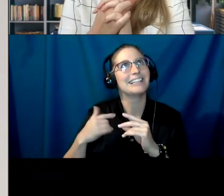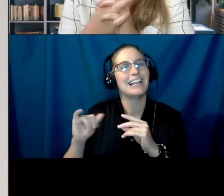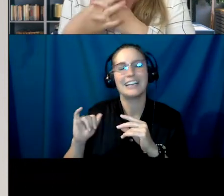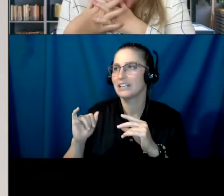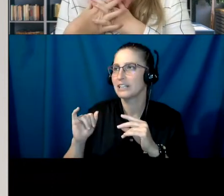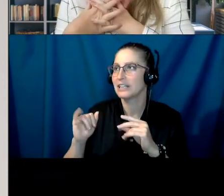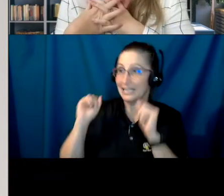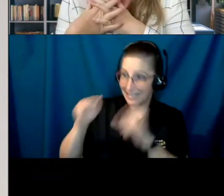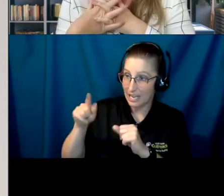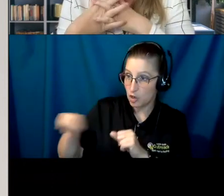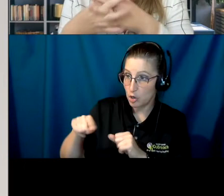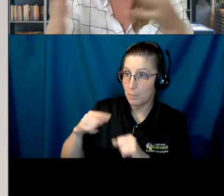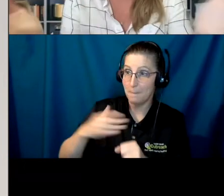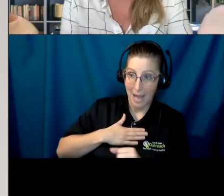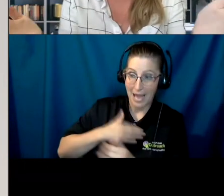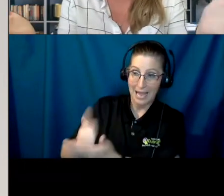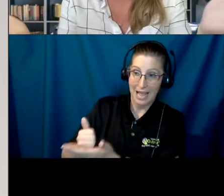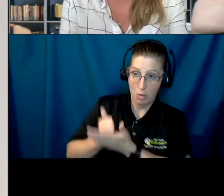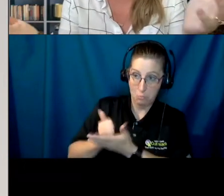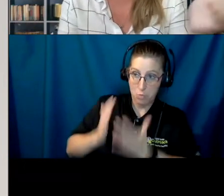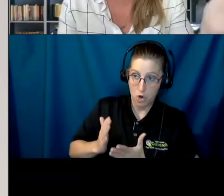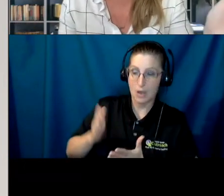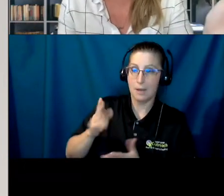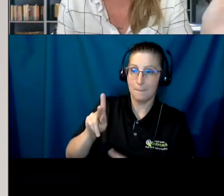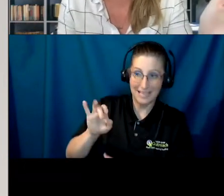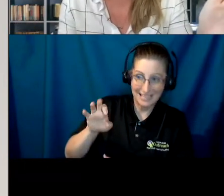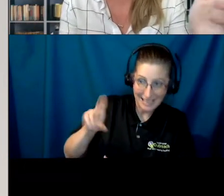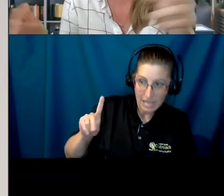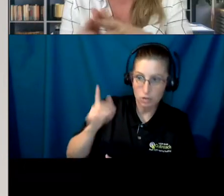can you be my helper and like, be a kind person to make friends or something. But I would